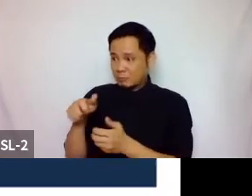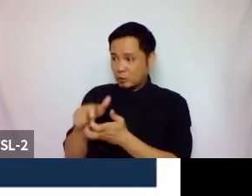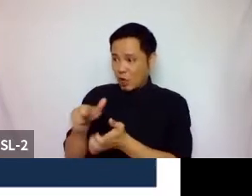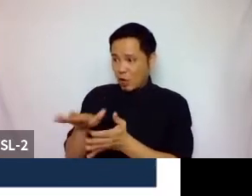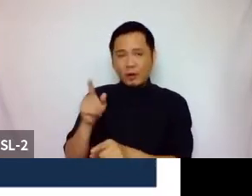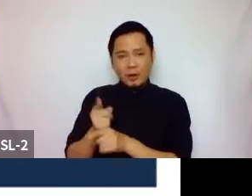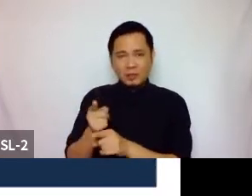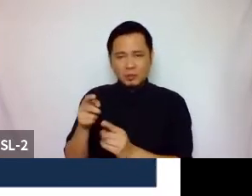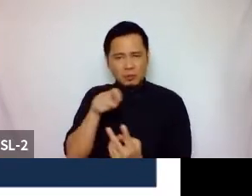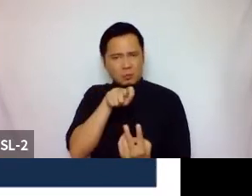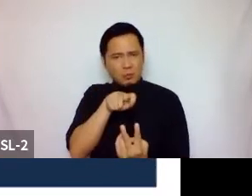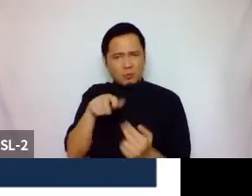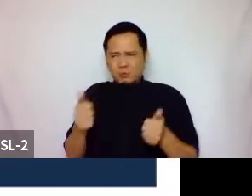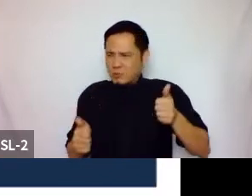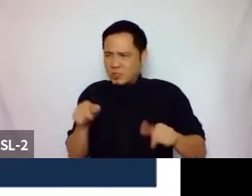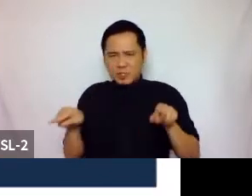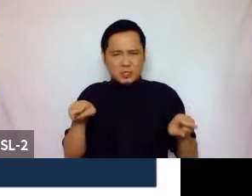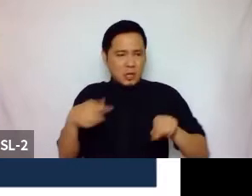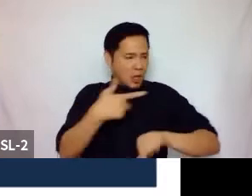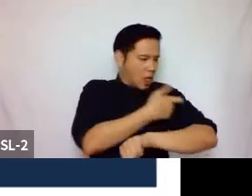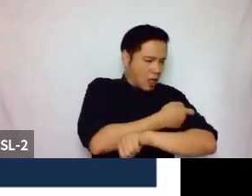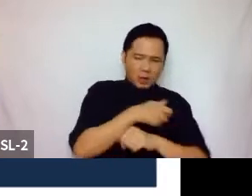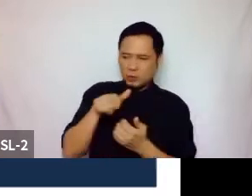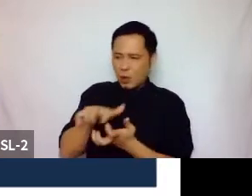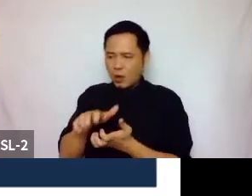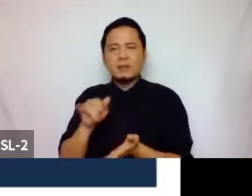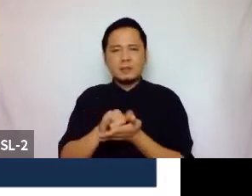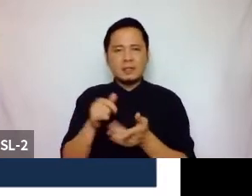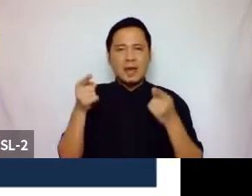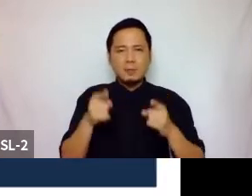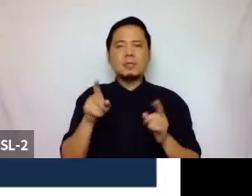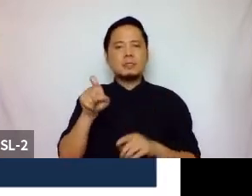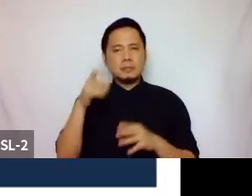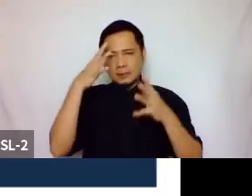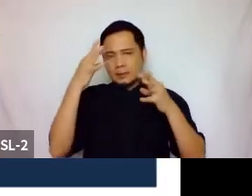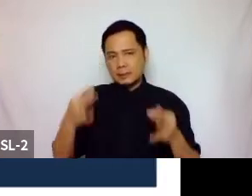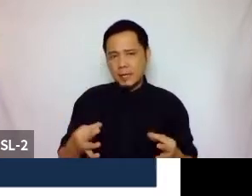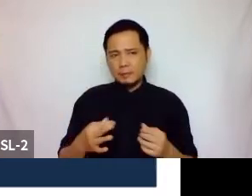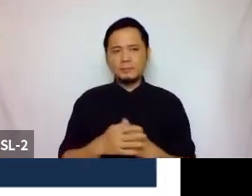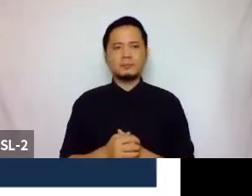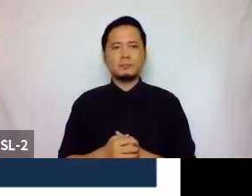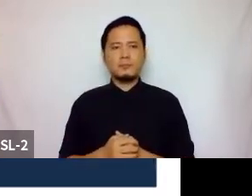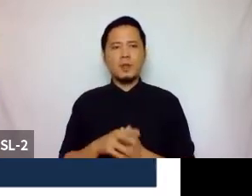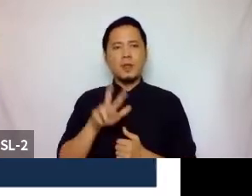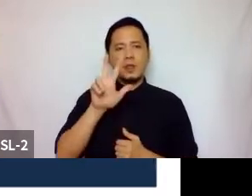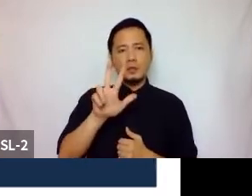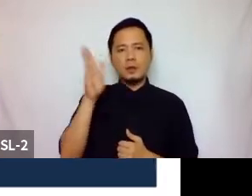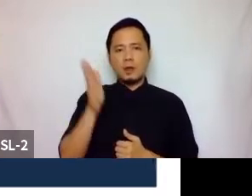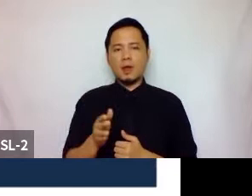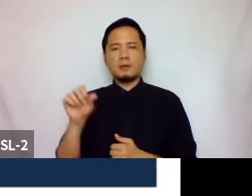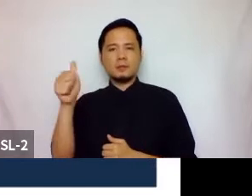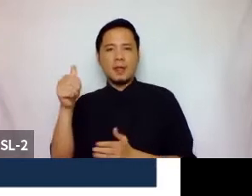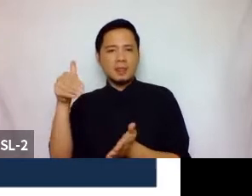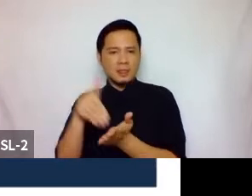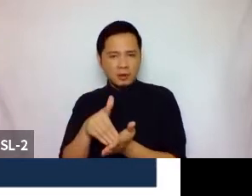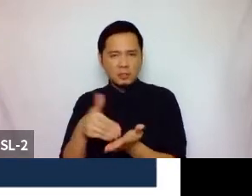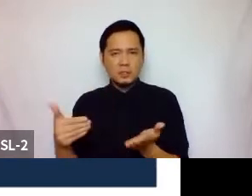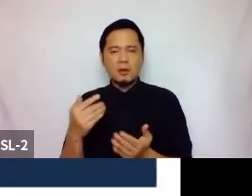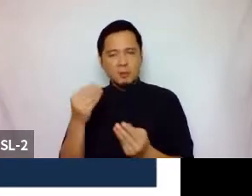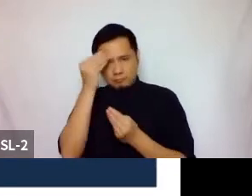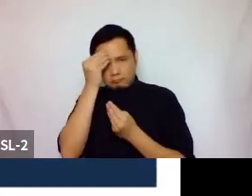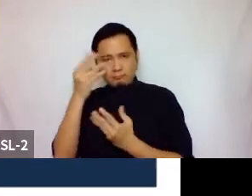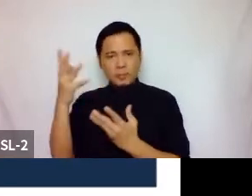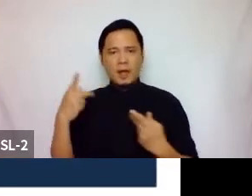and there’s even less percent in every 10 thousand people, only around 3 people report serious adverse events that could cause them to be hospitalized.